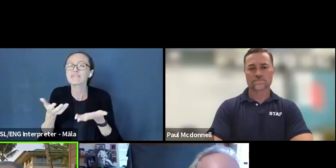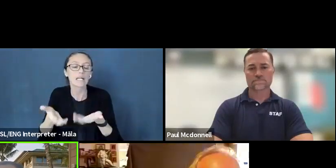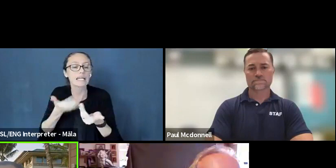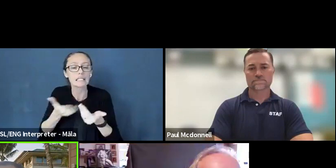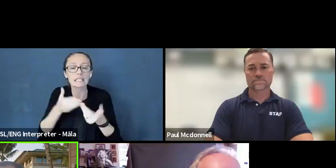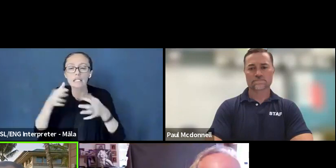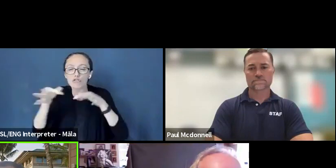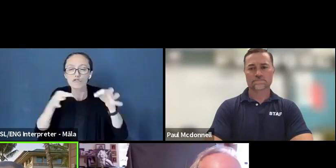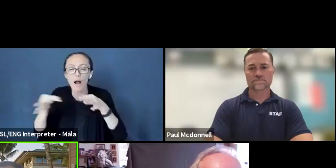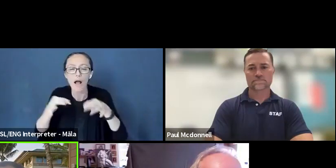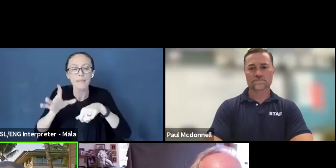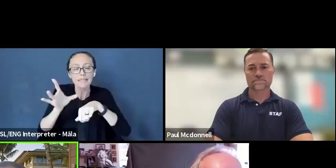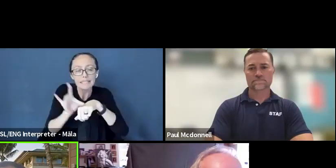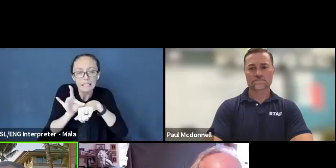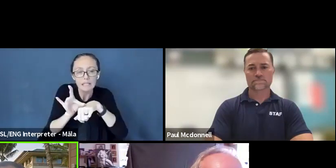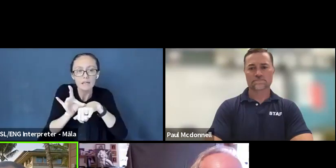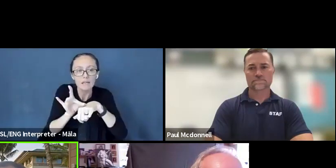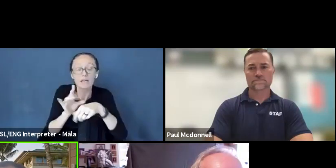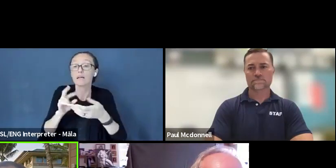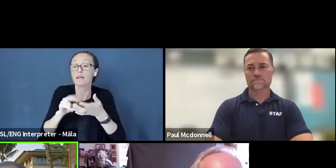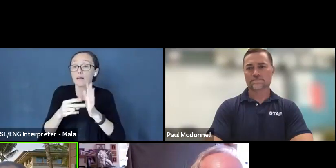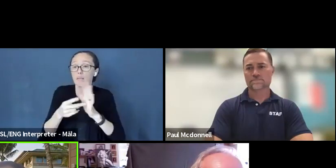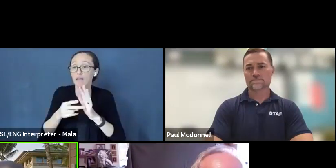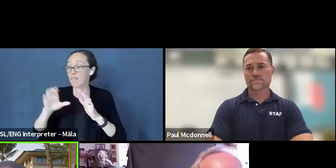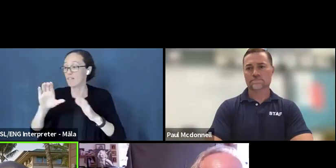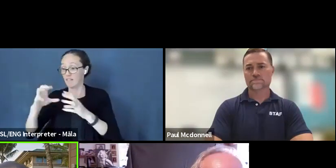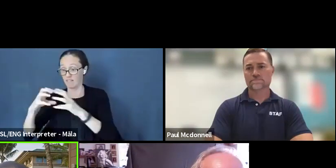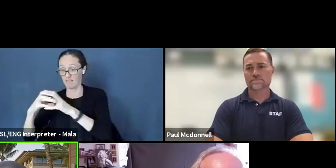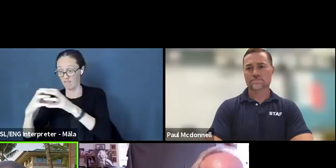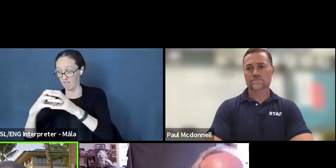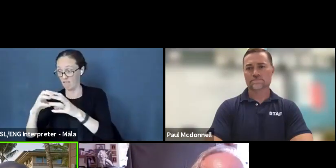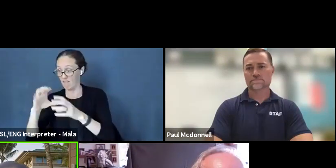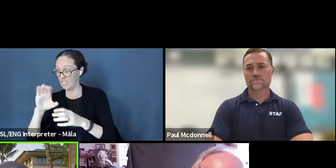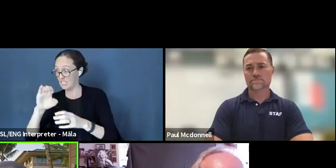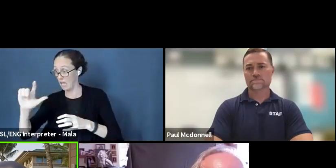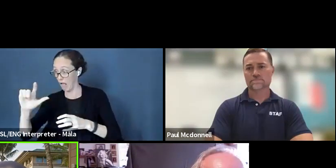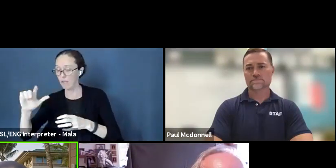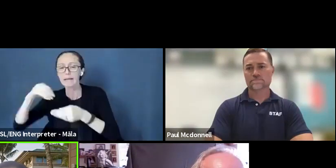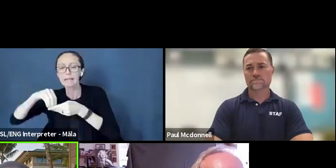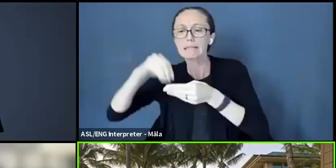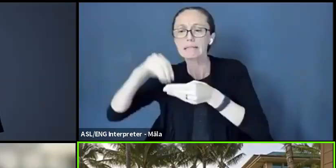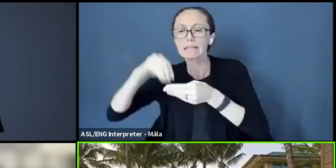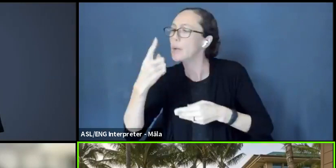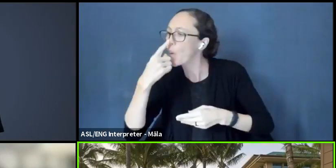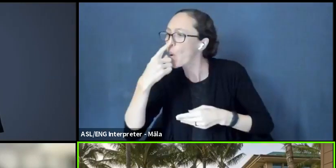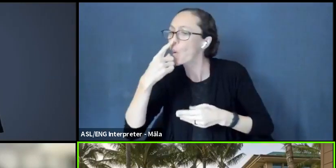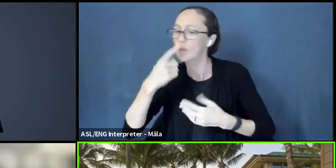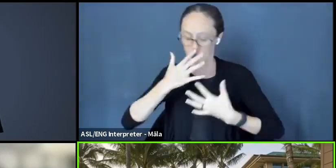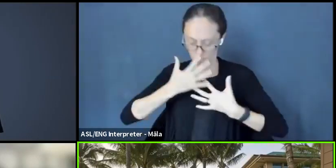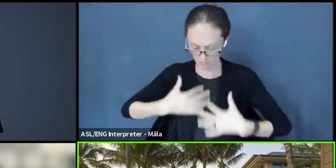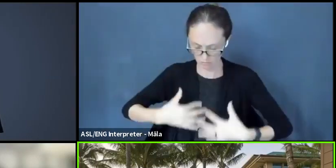How well it sticks to the different cells in the nose and respiratory lining.